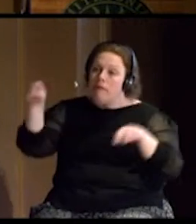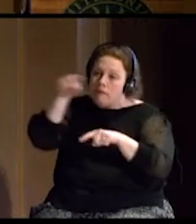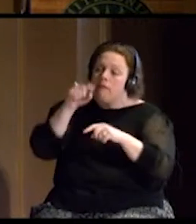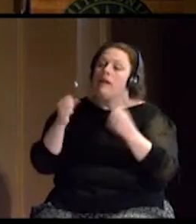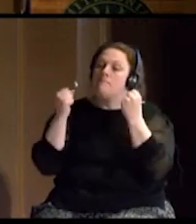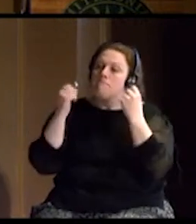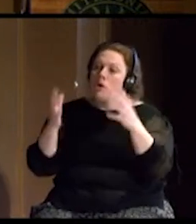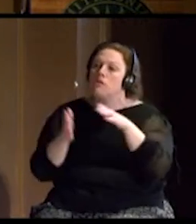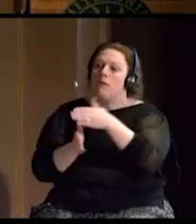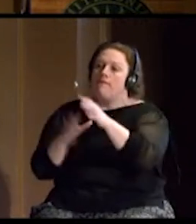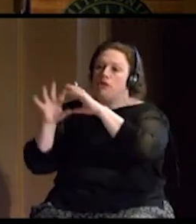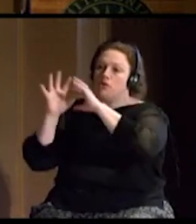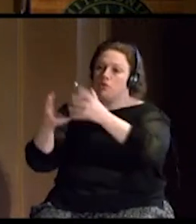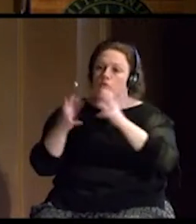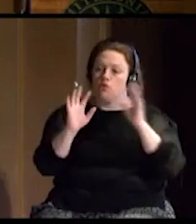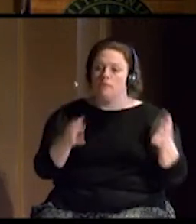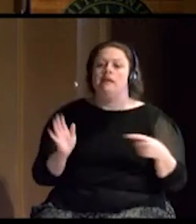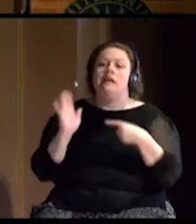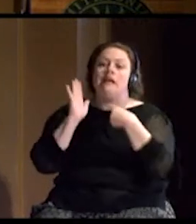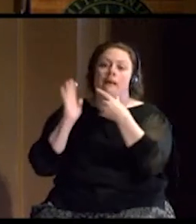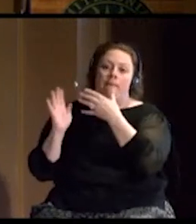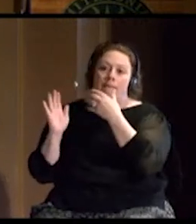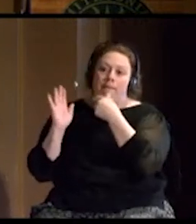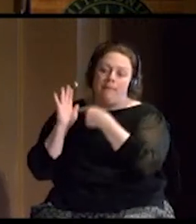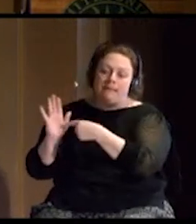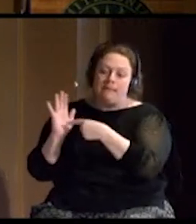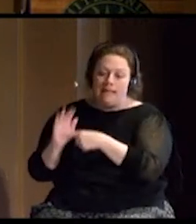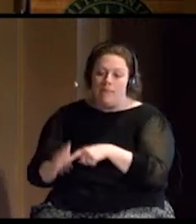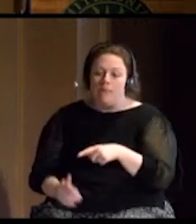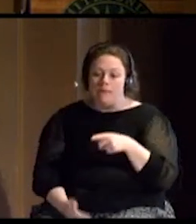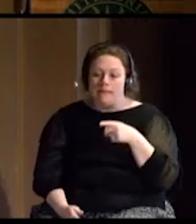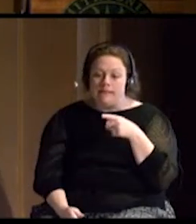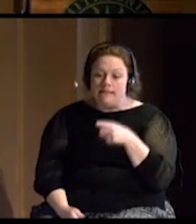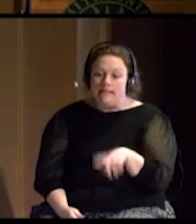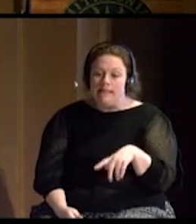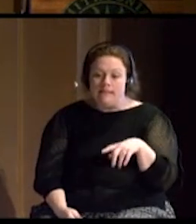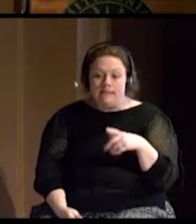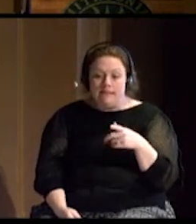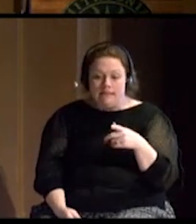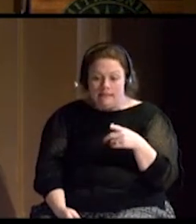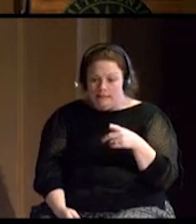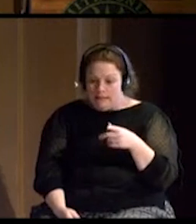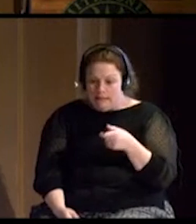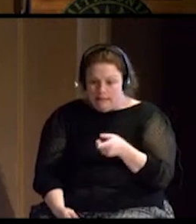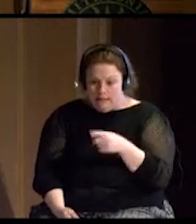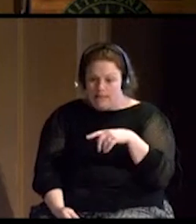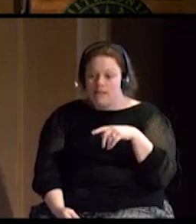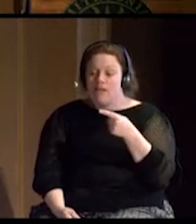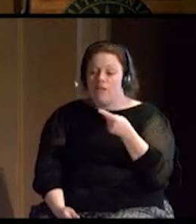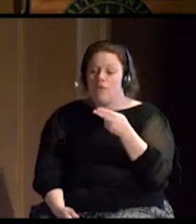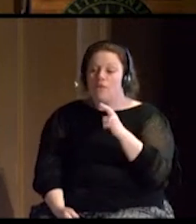And a classic example is the three-spined stickleback in freshwater lakes of the northern hemisphere.